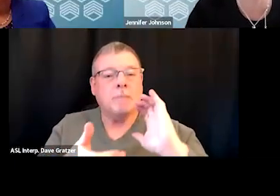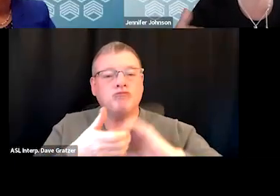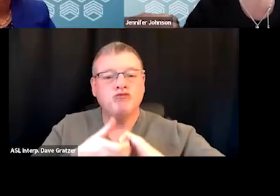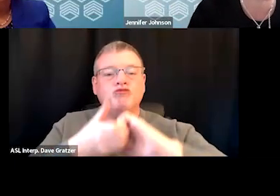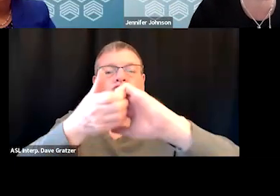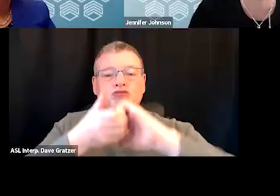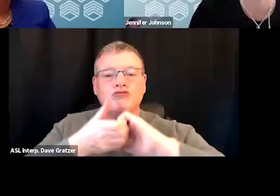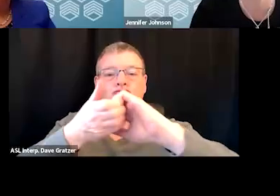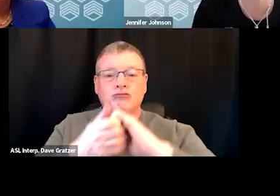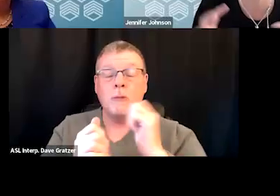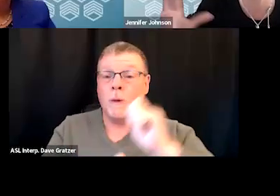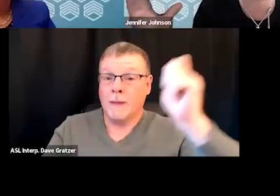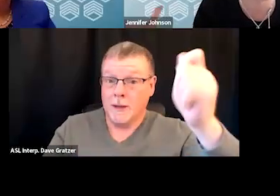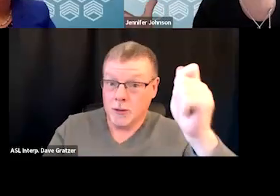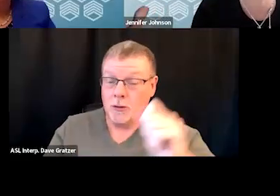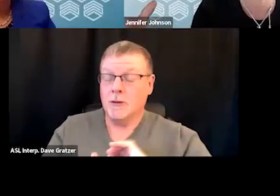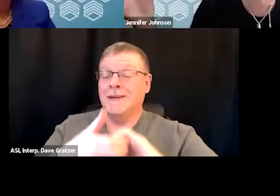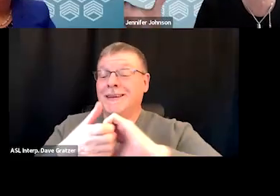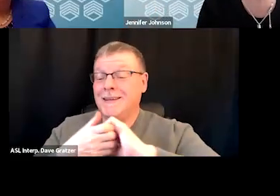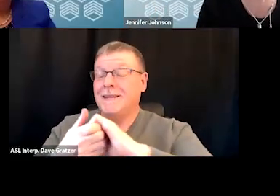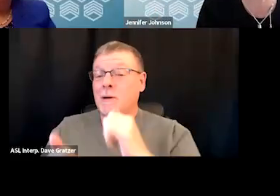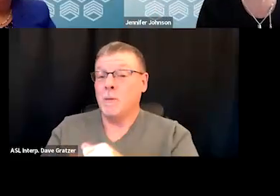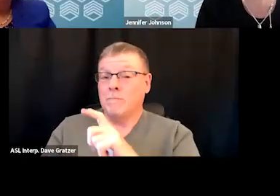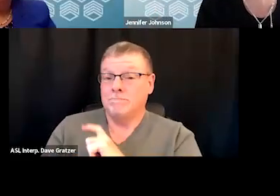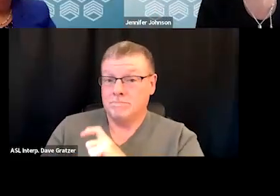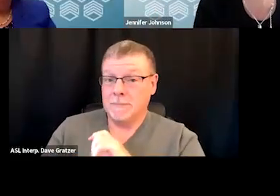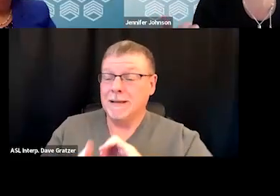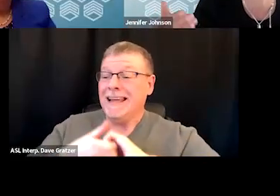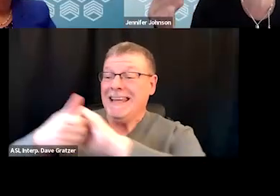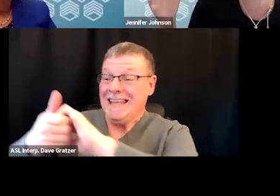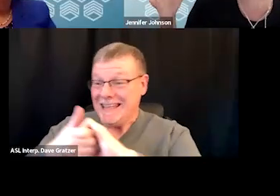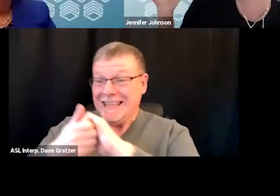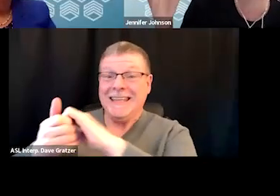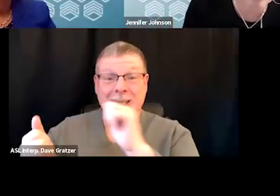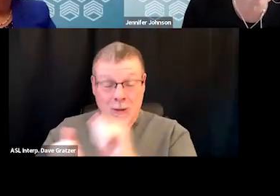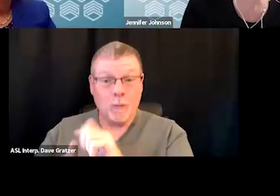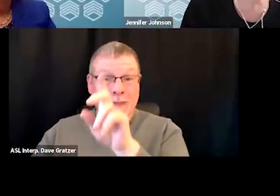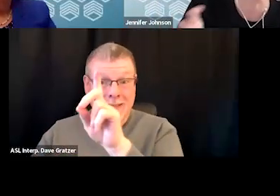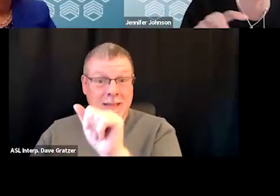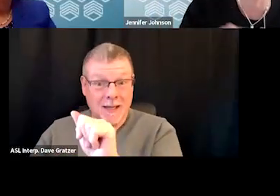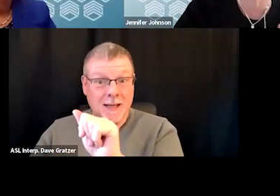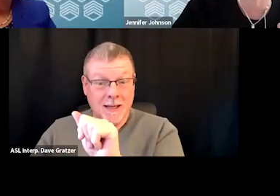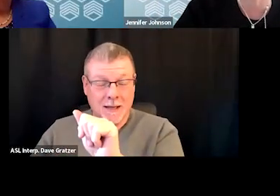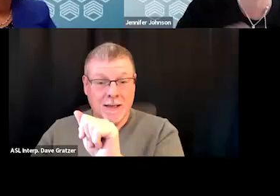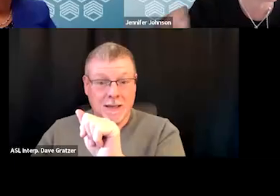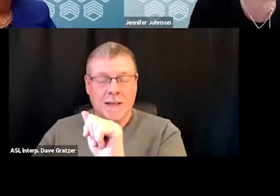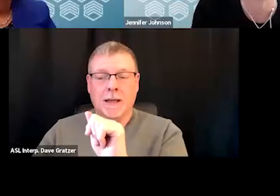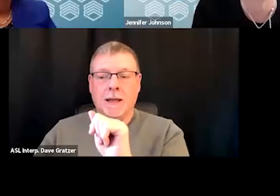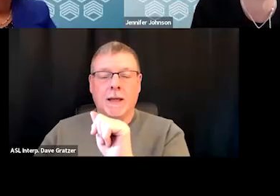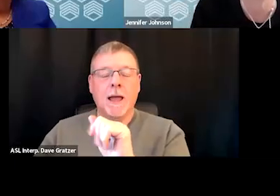bailiff, the prosecutor, and work together to minimize and lessen, lessen the trauma